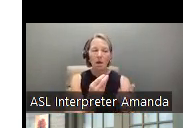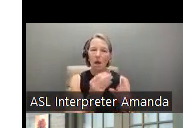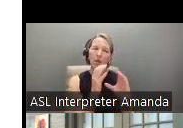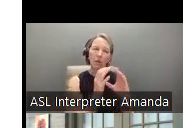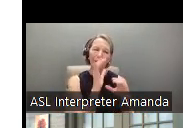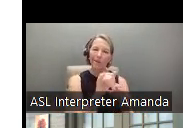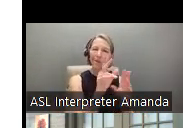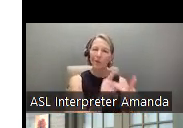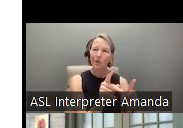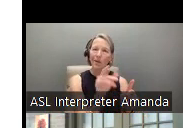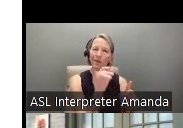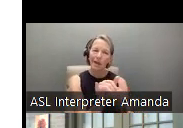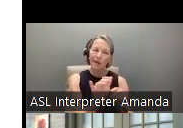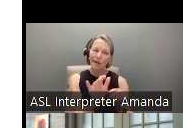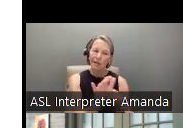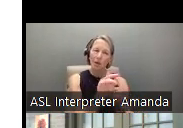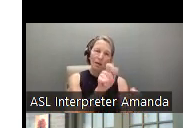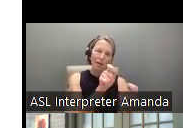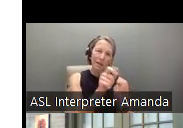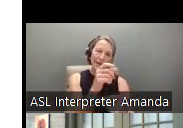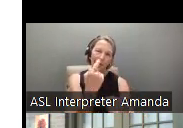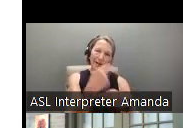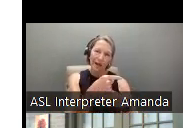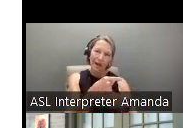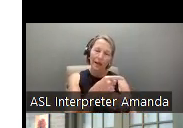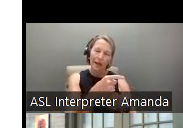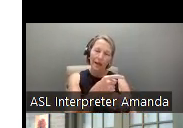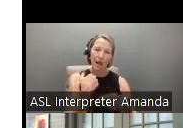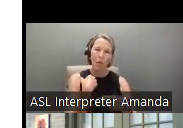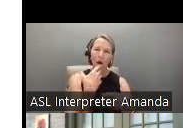the beneficiary that is there is there a specific date that they are going to receive their funds